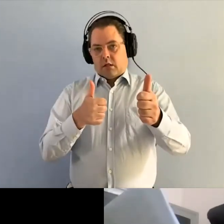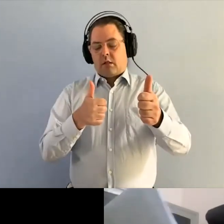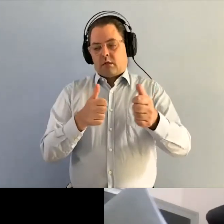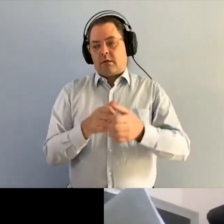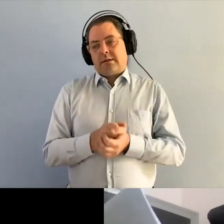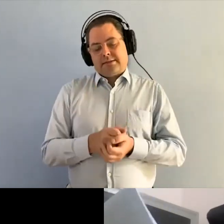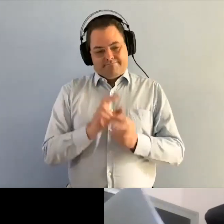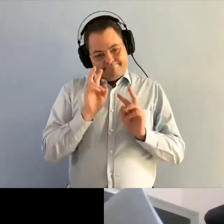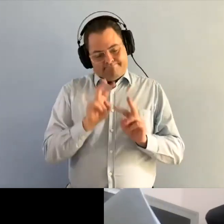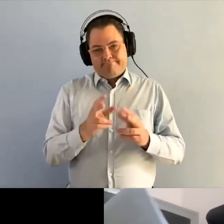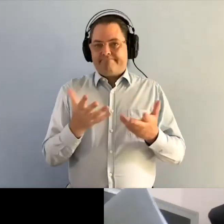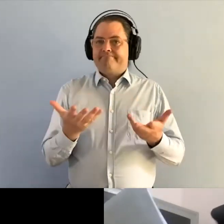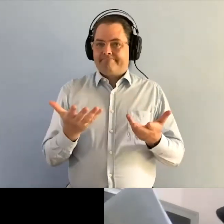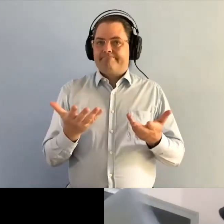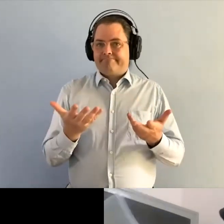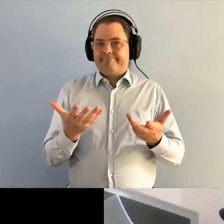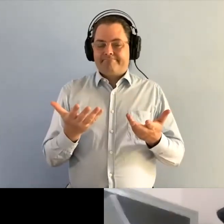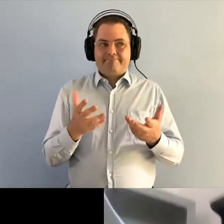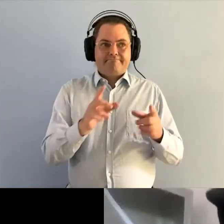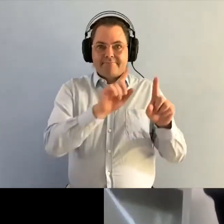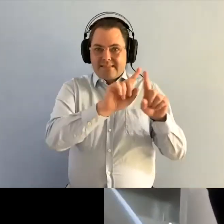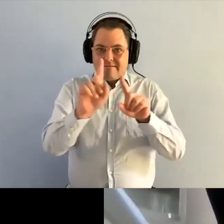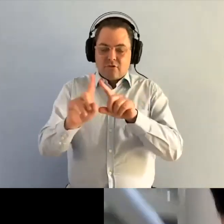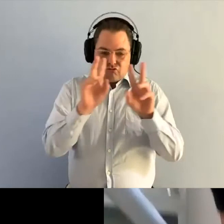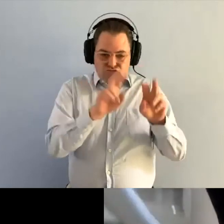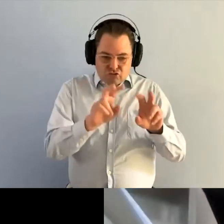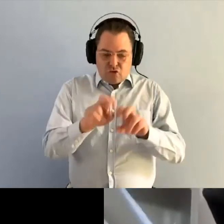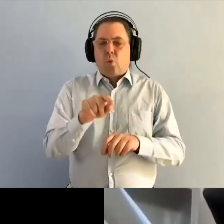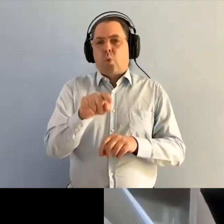huge as a result persons with disabilities are very much